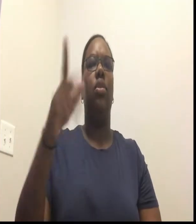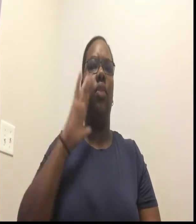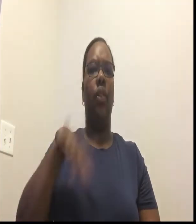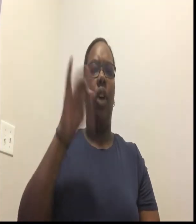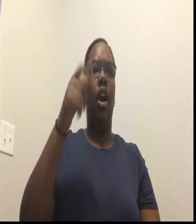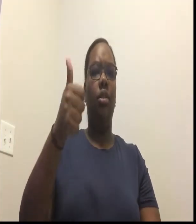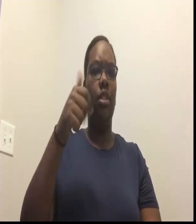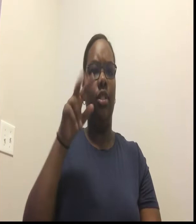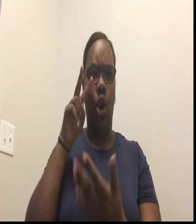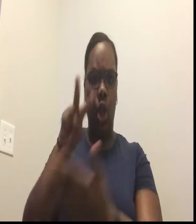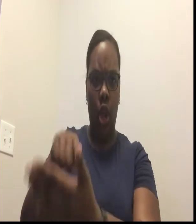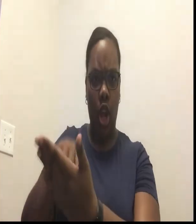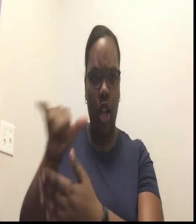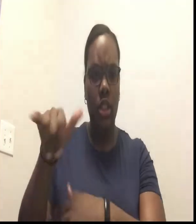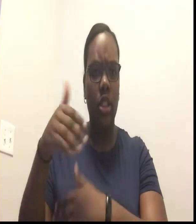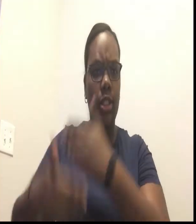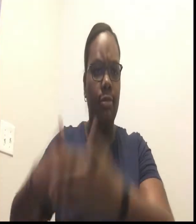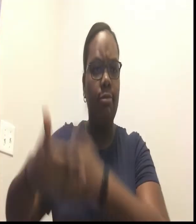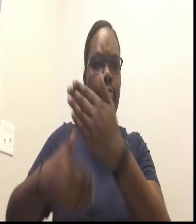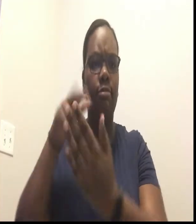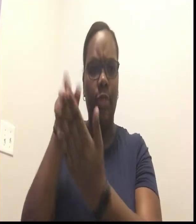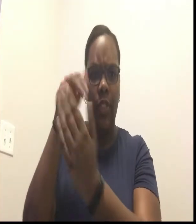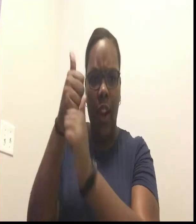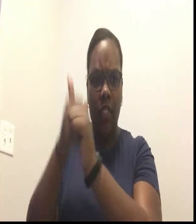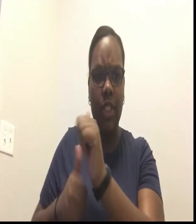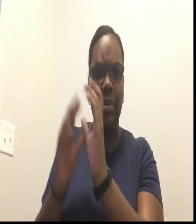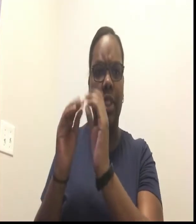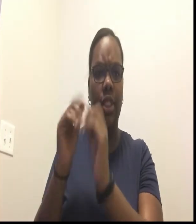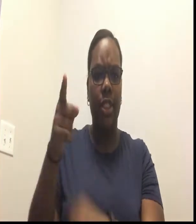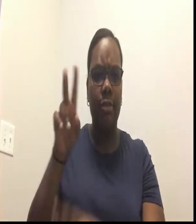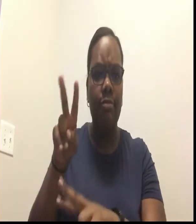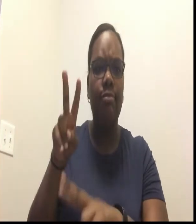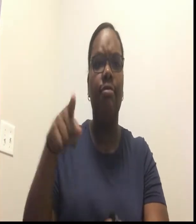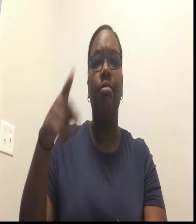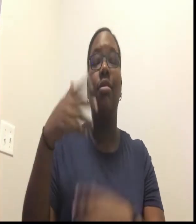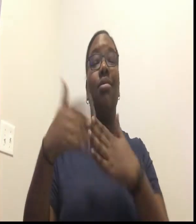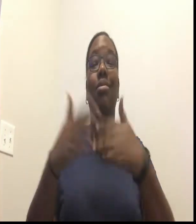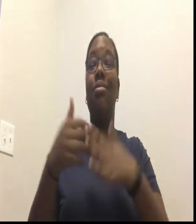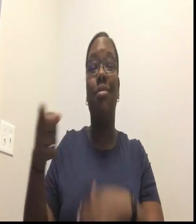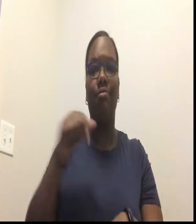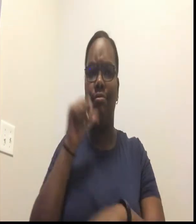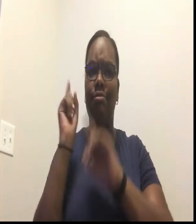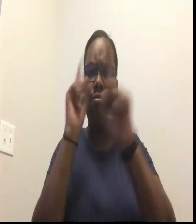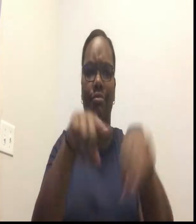other meeting that you go to even if it's not your board meeting. Again is to